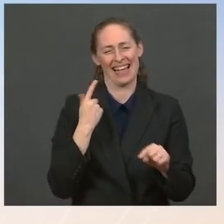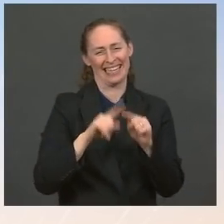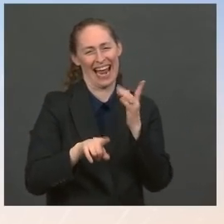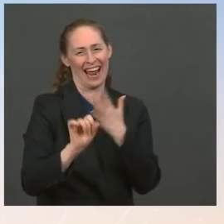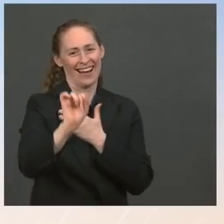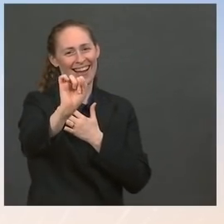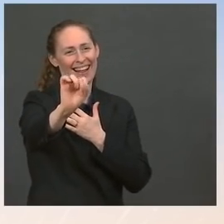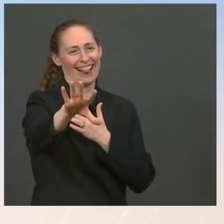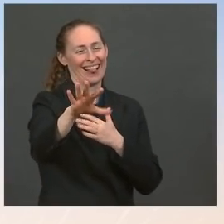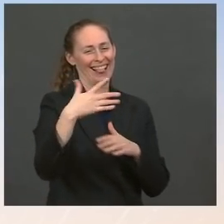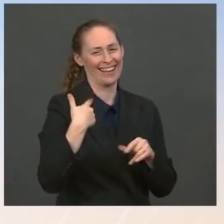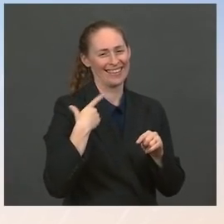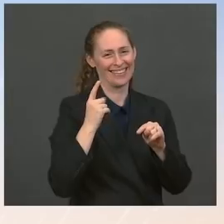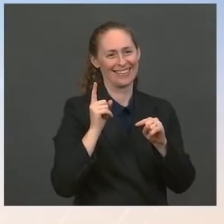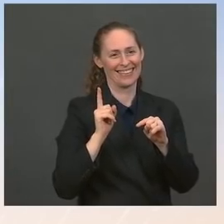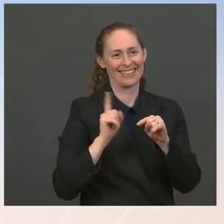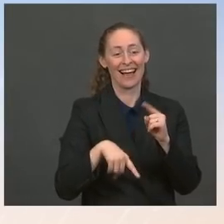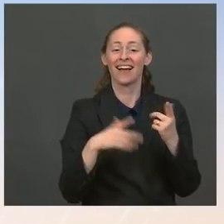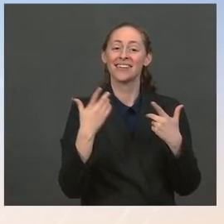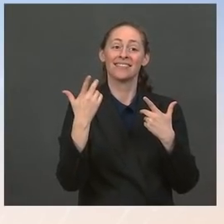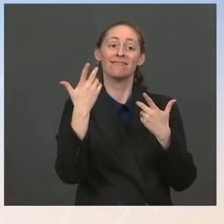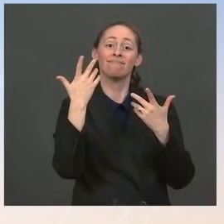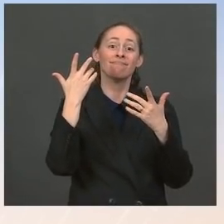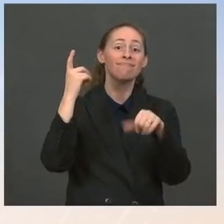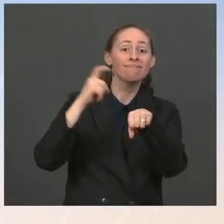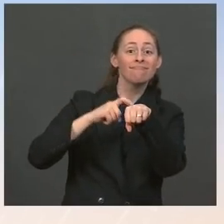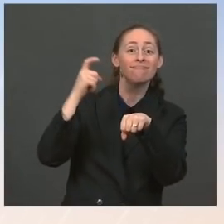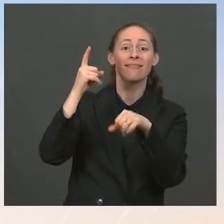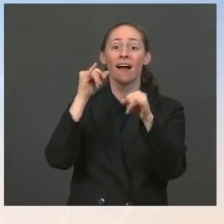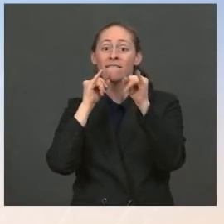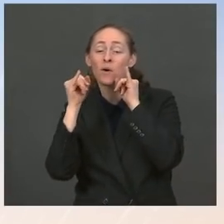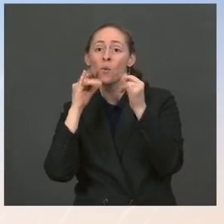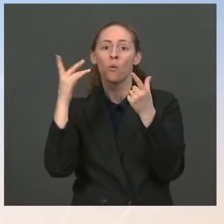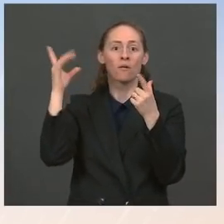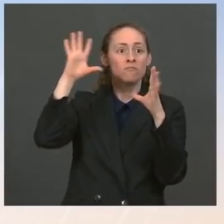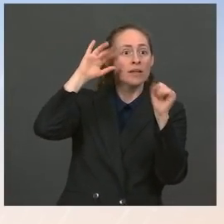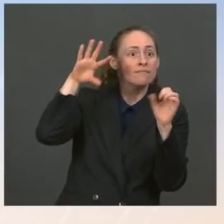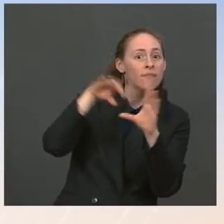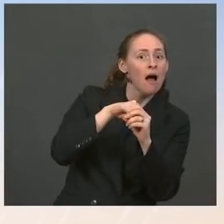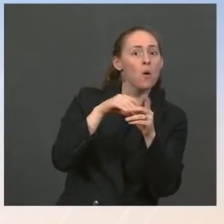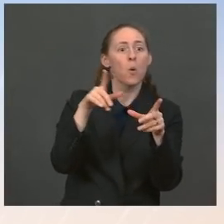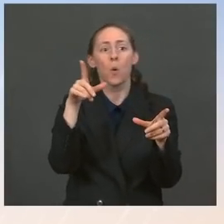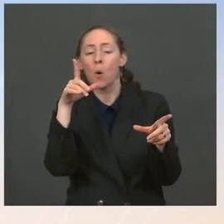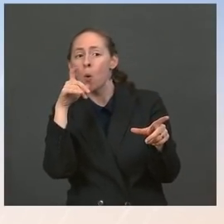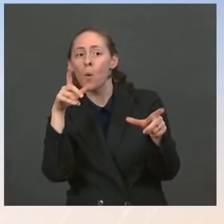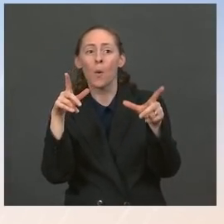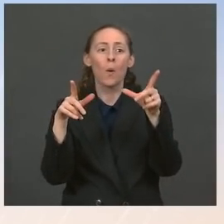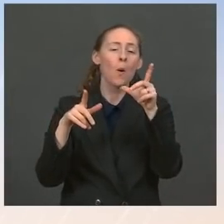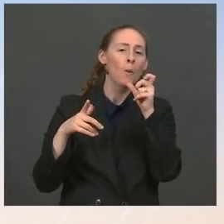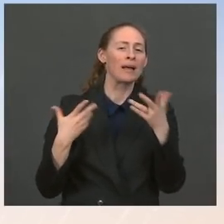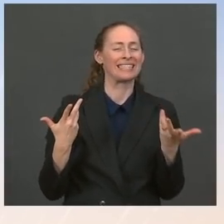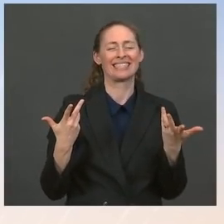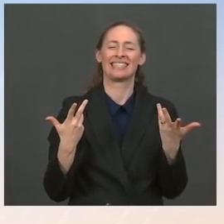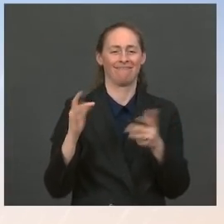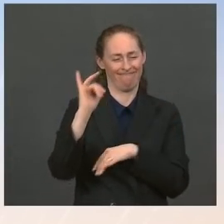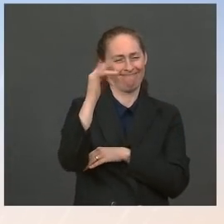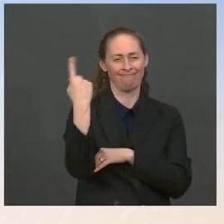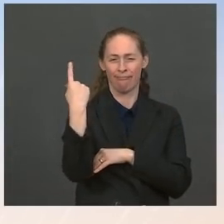any interviews that he may or may not have had. Somebody asked -- asked me about this on Friday. Look, I mean, the President spoke to this last week;